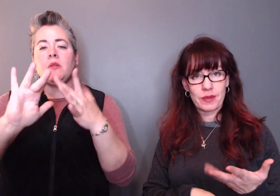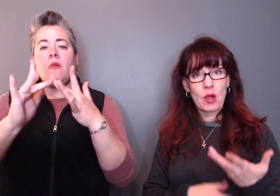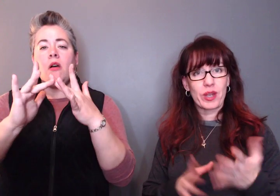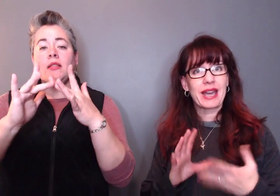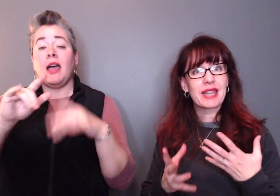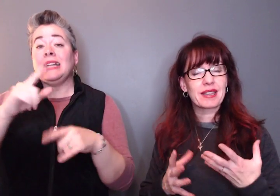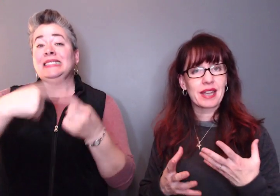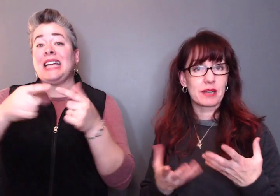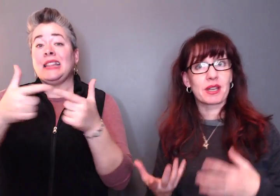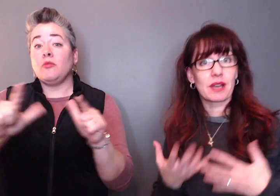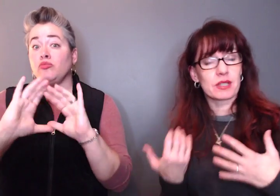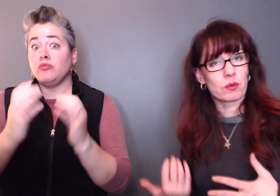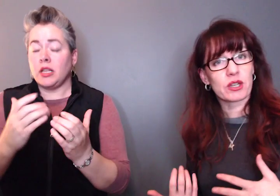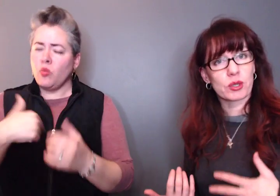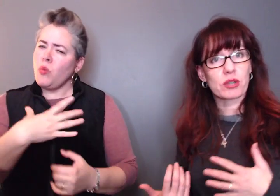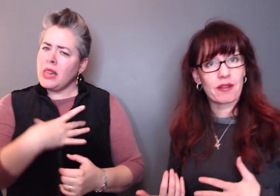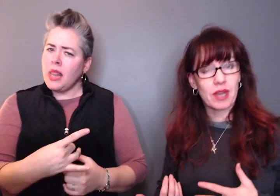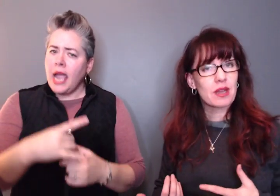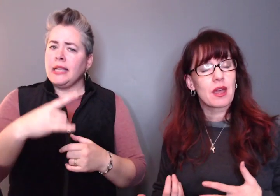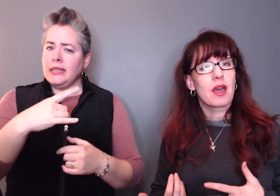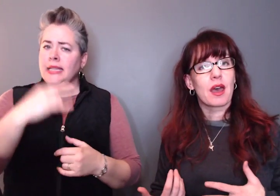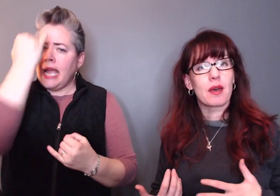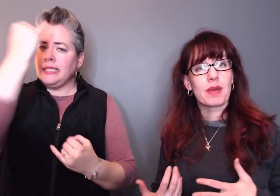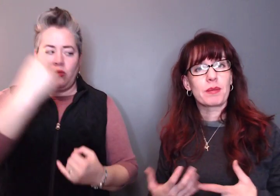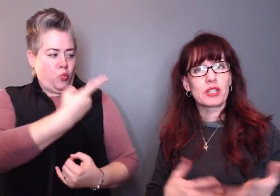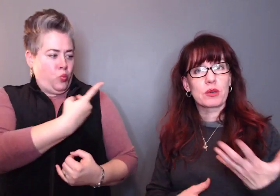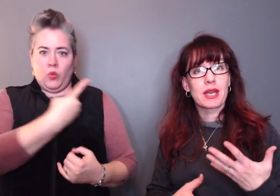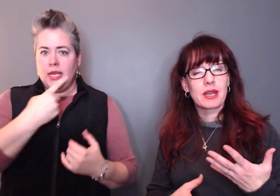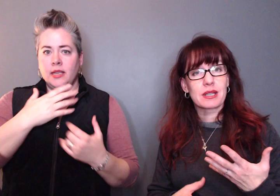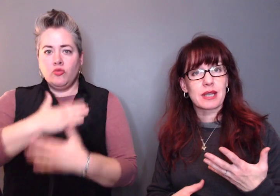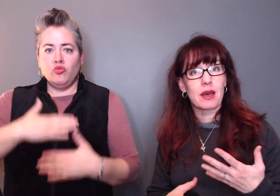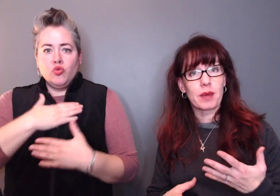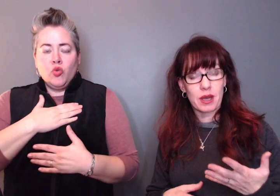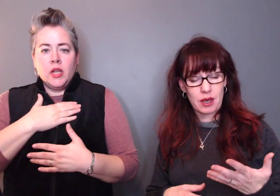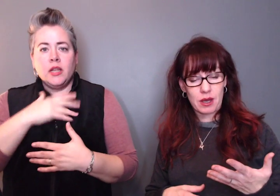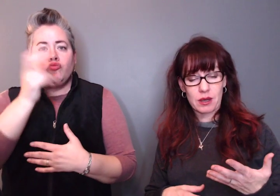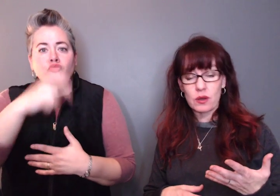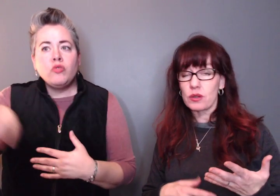idea because obviously we enjoy traveling maybe doing some travel